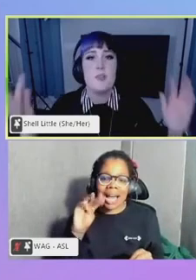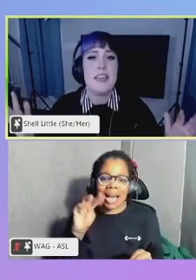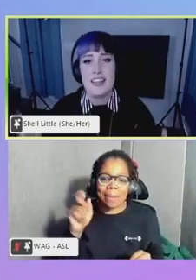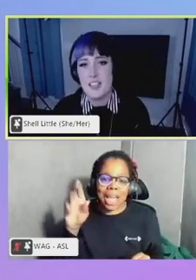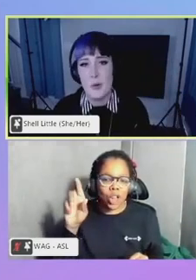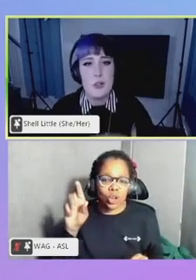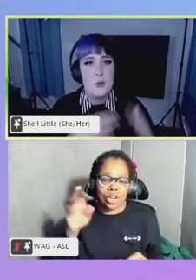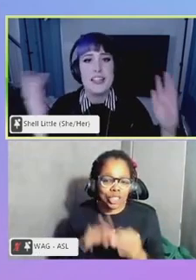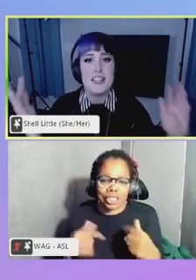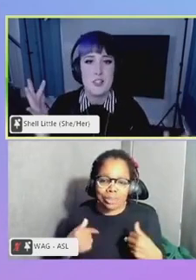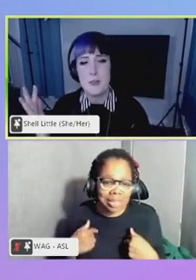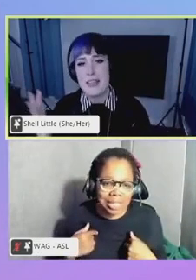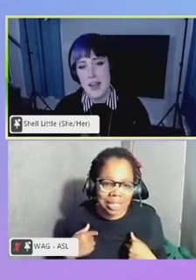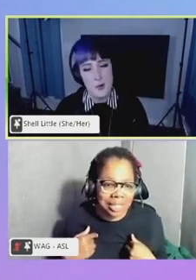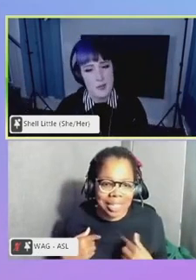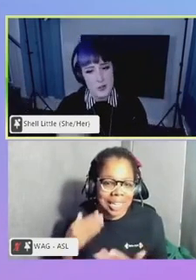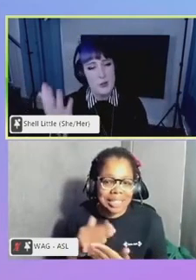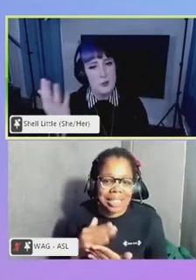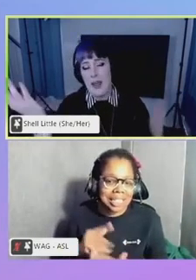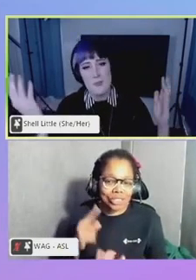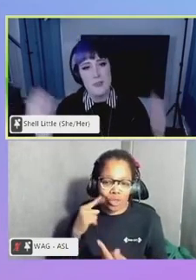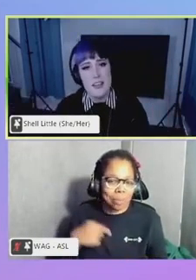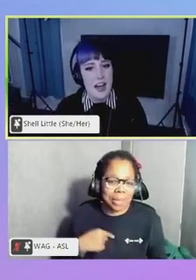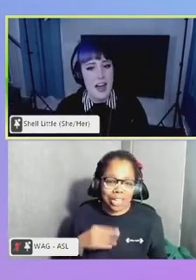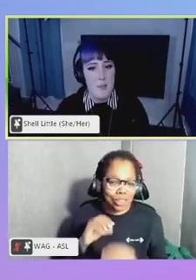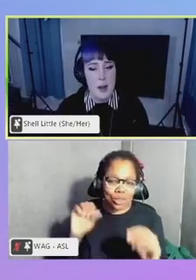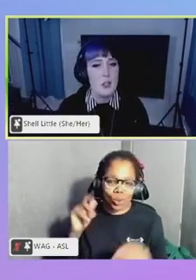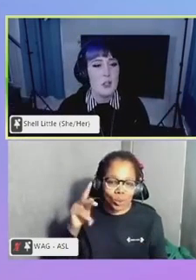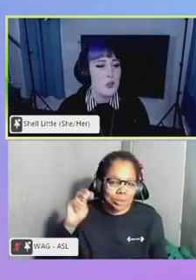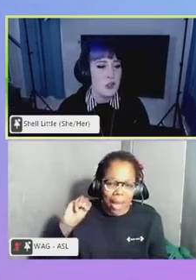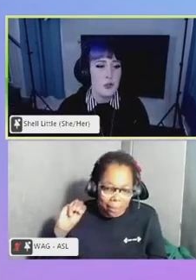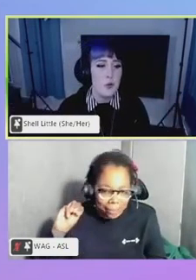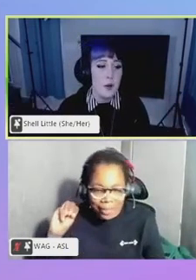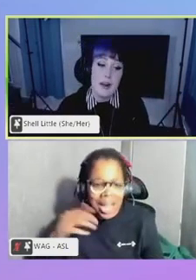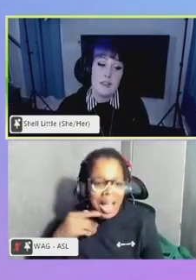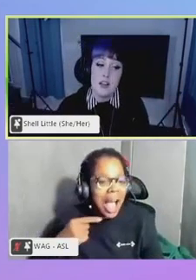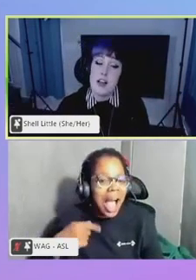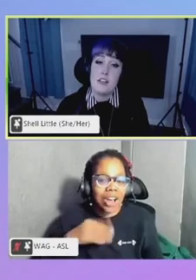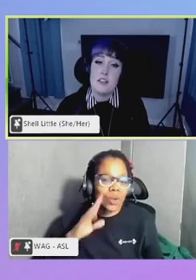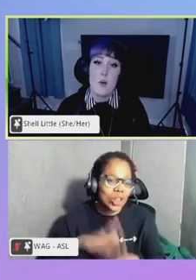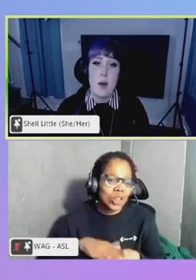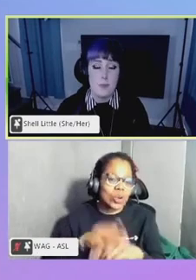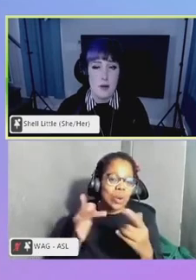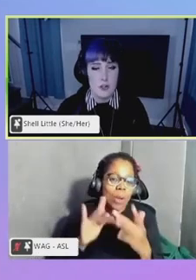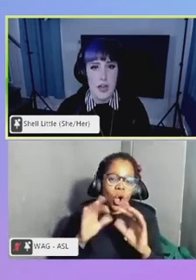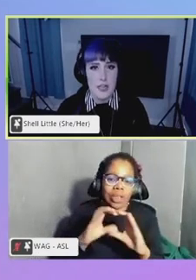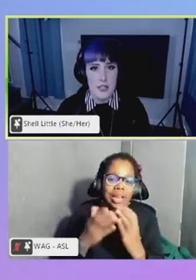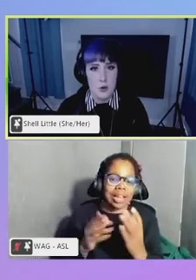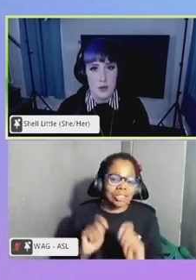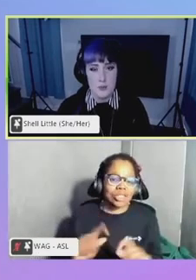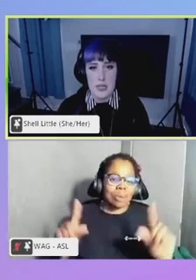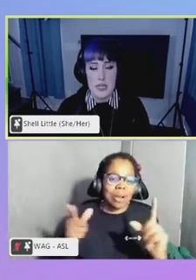burnout that I experience and I beg you, please, check out the resources. And last but not least, if you're